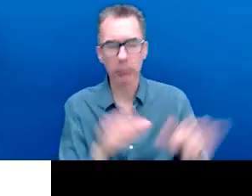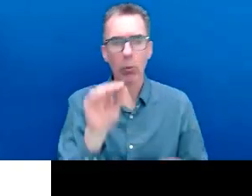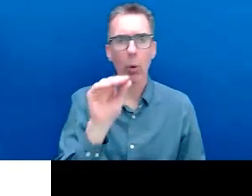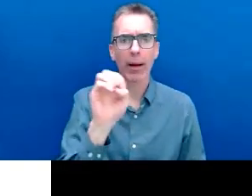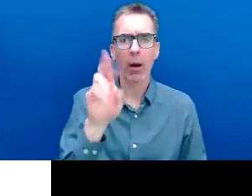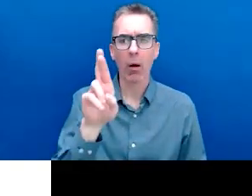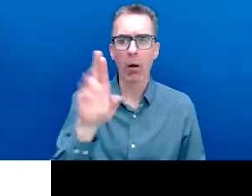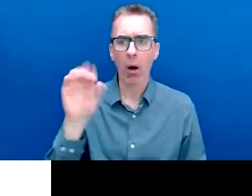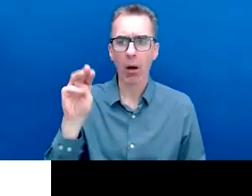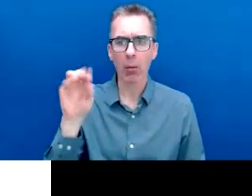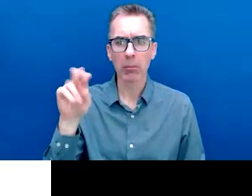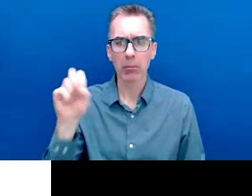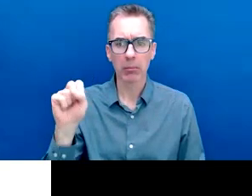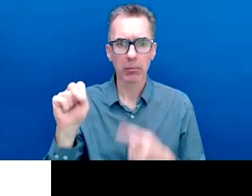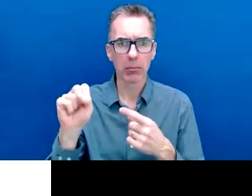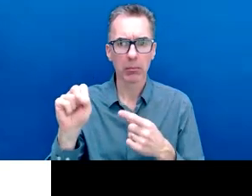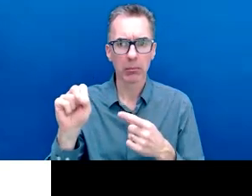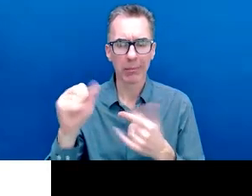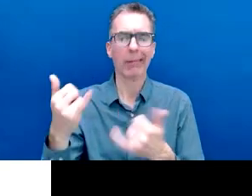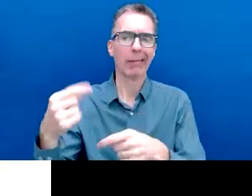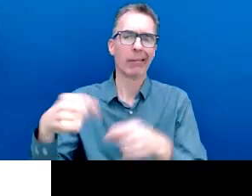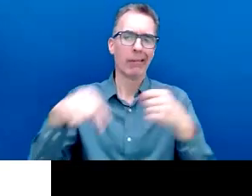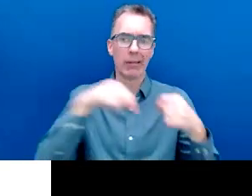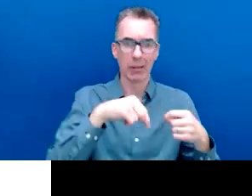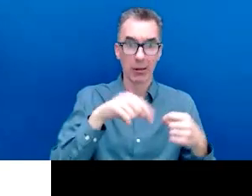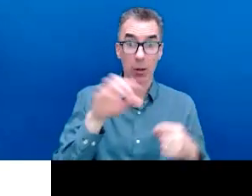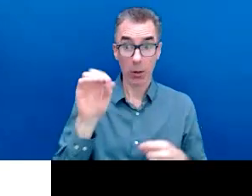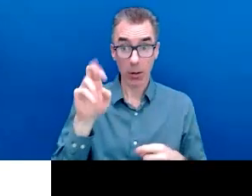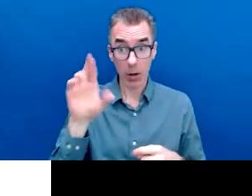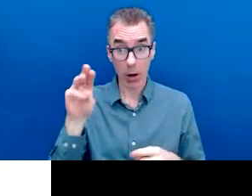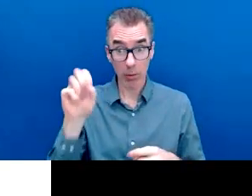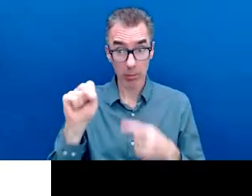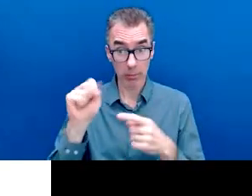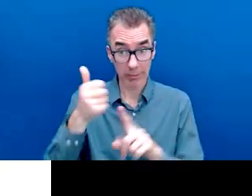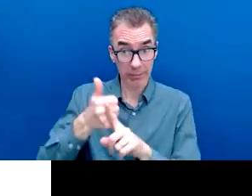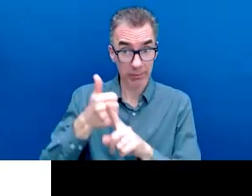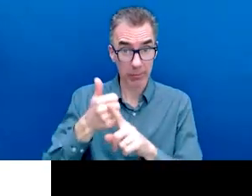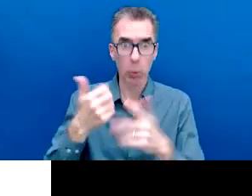I'm going a little bit backwards because OER Commons is a huge, repository.